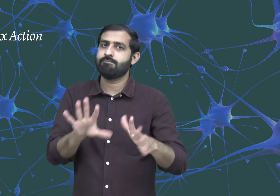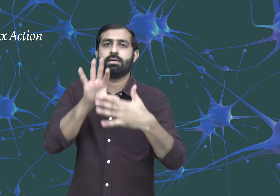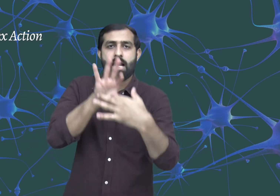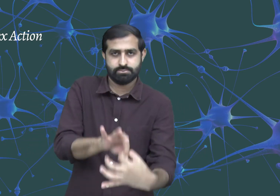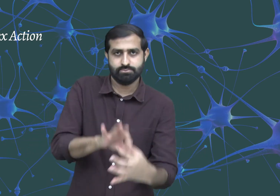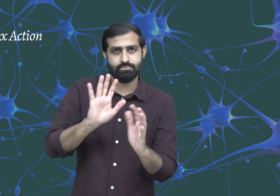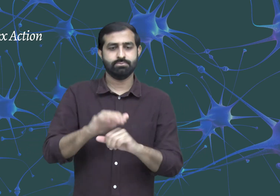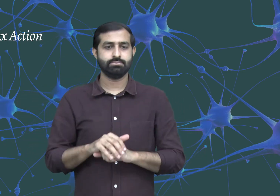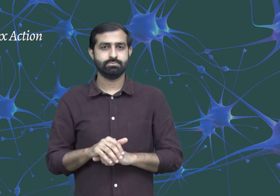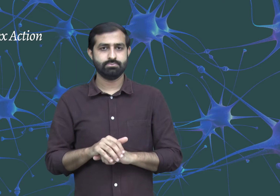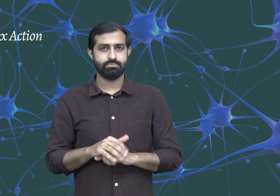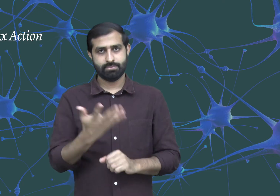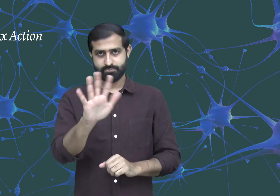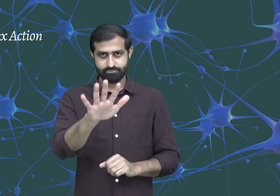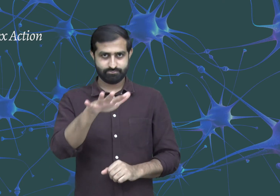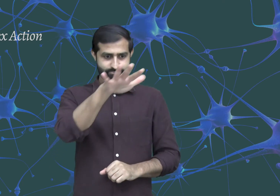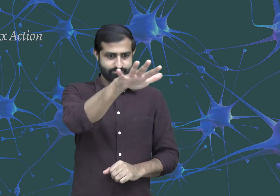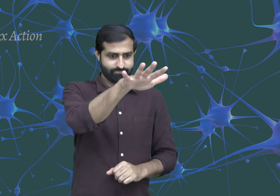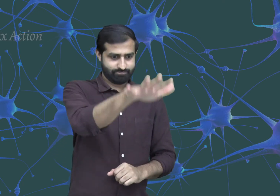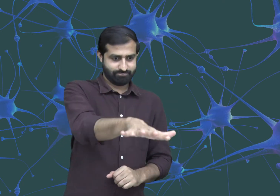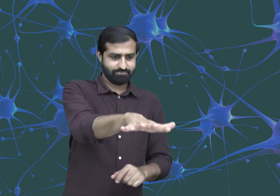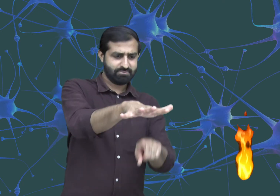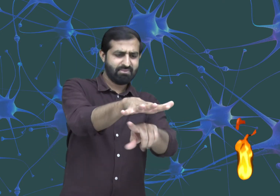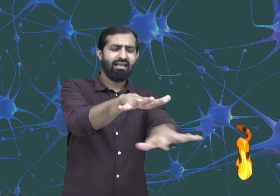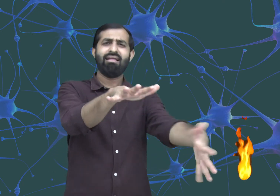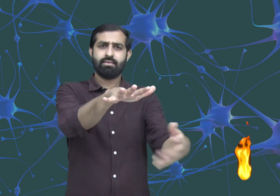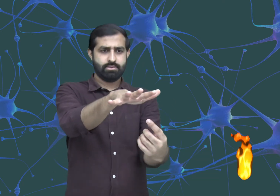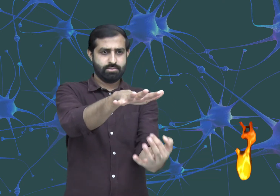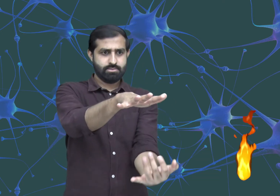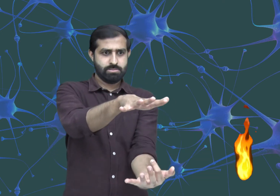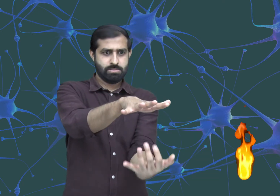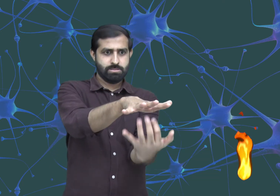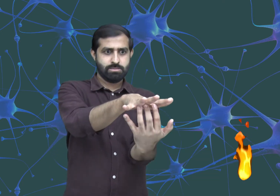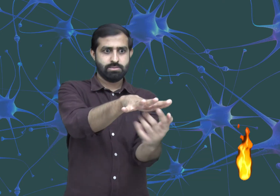in response to something in the environment. When a person accidentally touches a hot